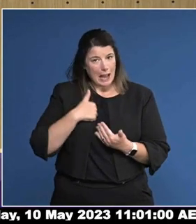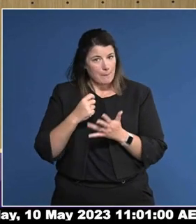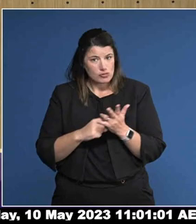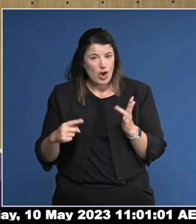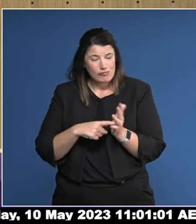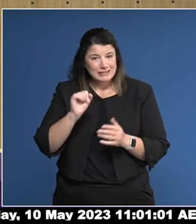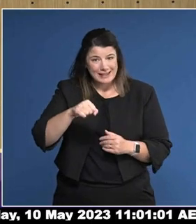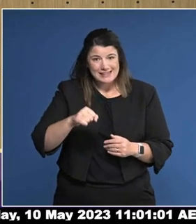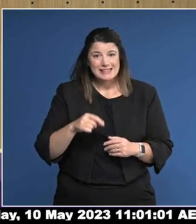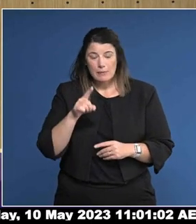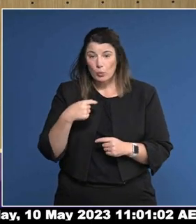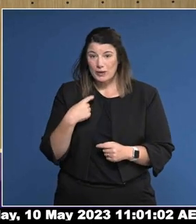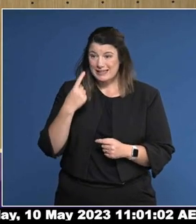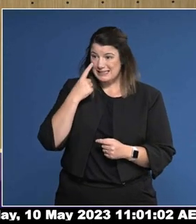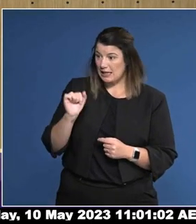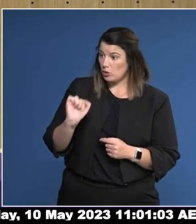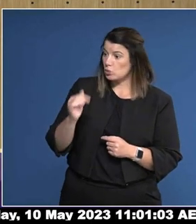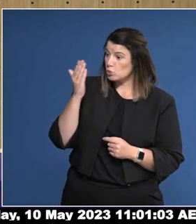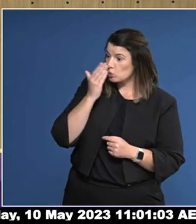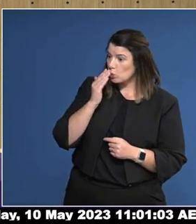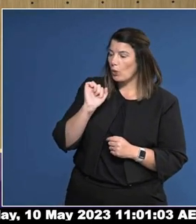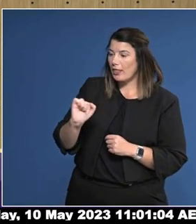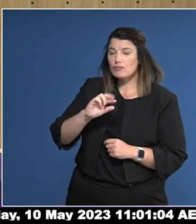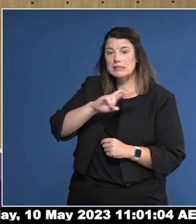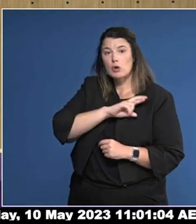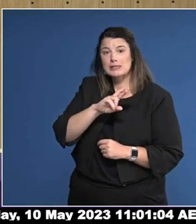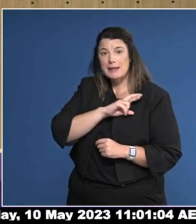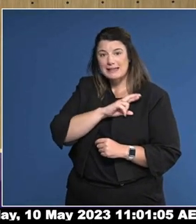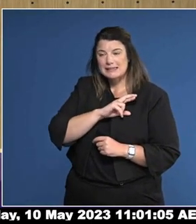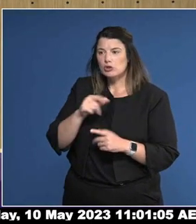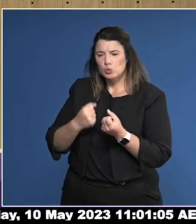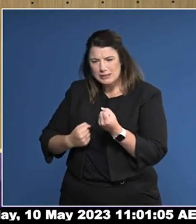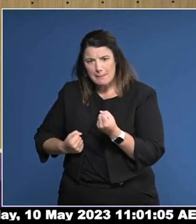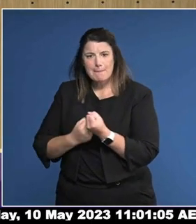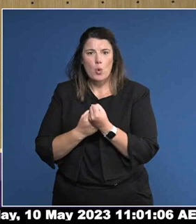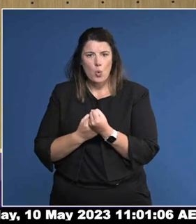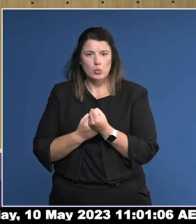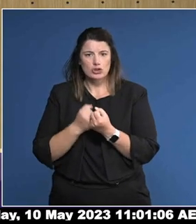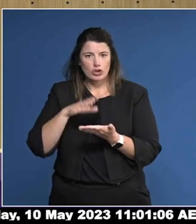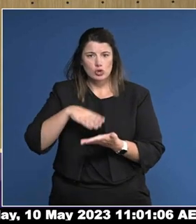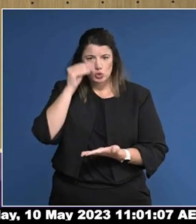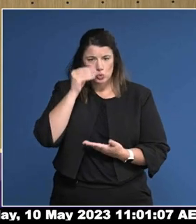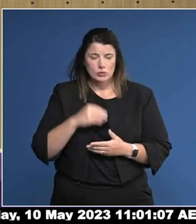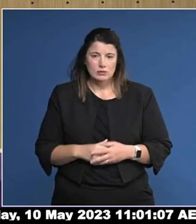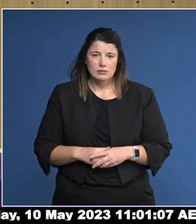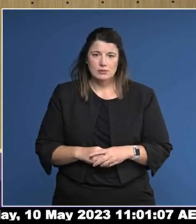the actions of the school as absolutely supporting the students in enacting the Child